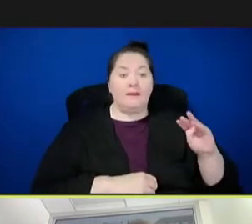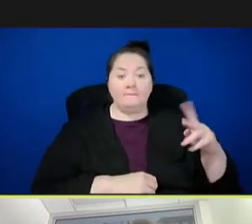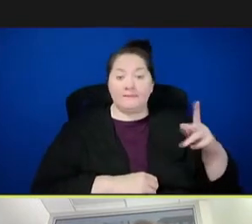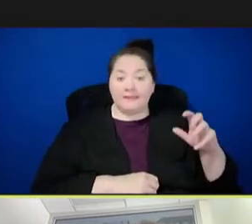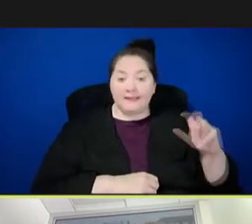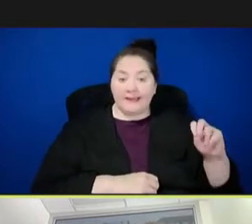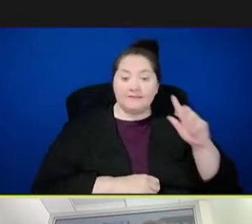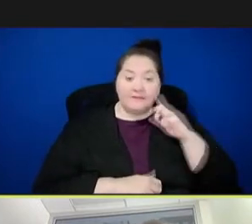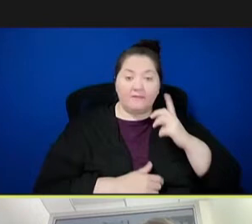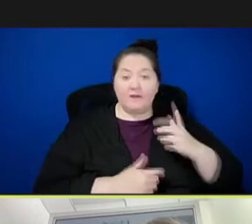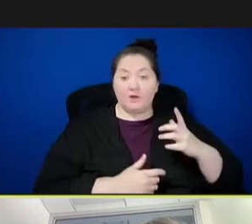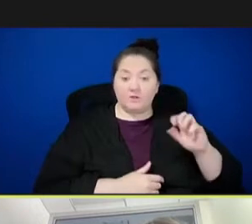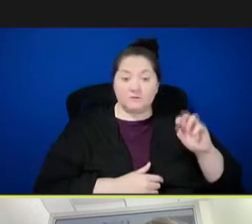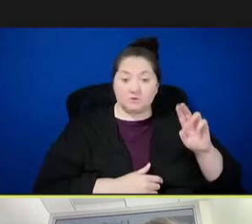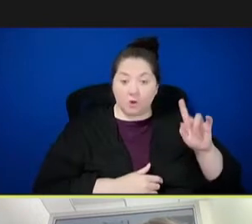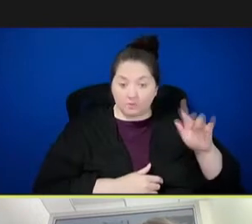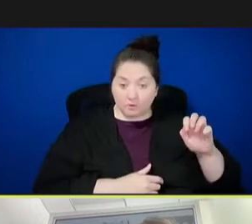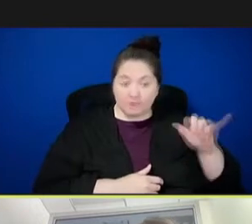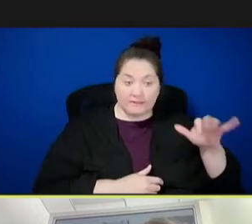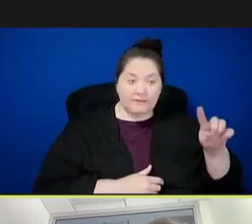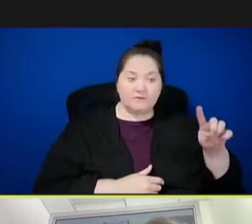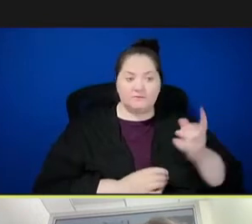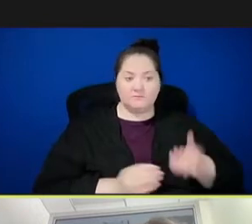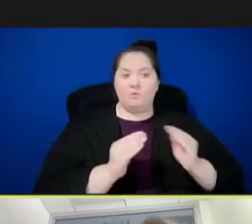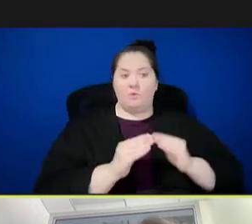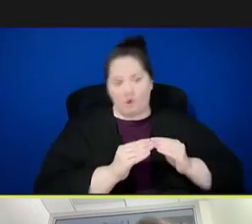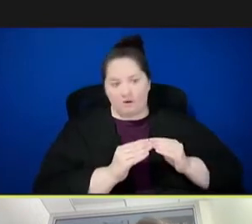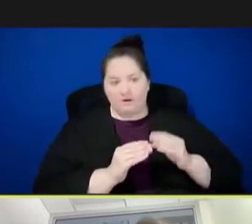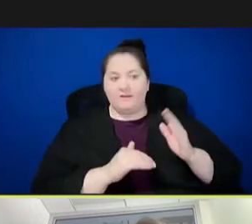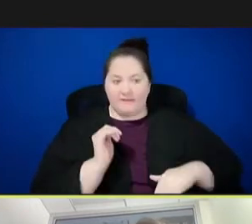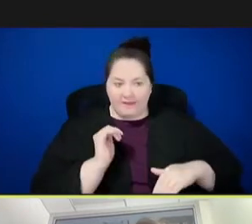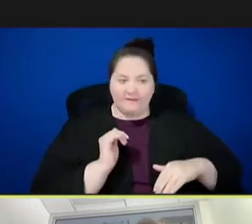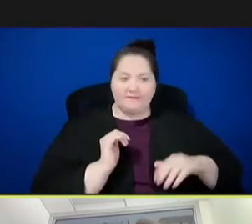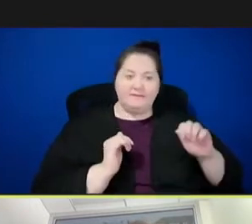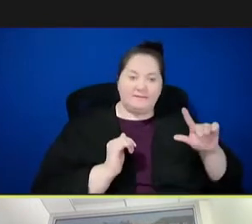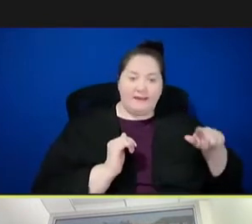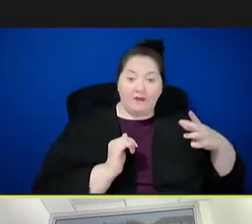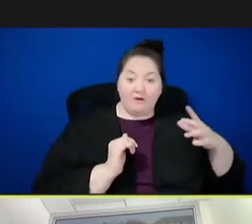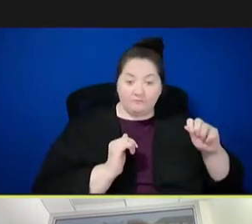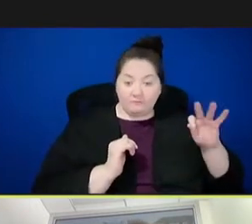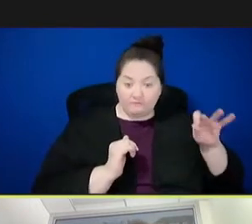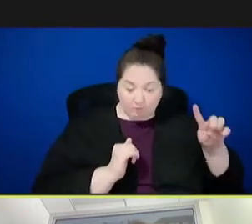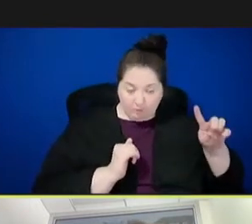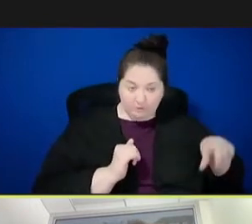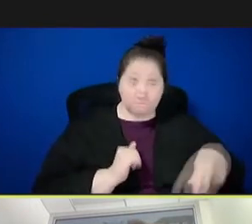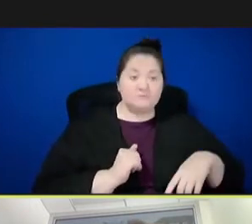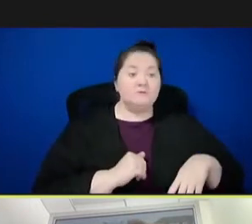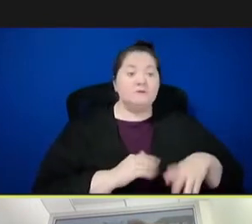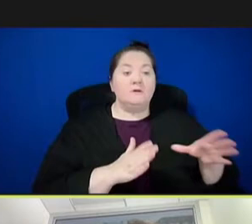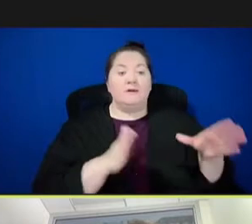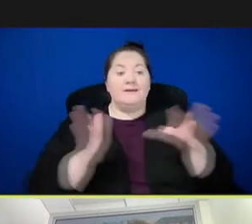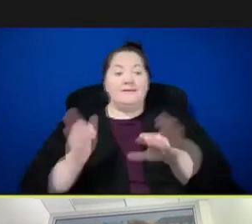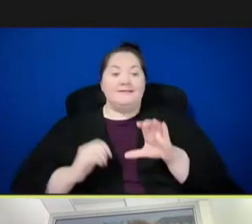compared to alpha-fold hallucinated proteins. And on the right is CD spectroscopy data.